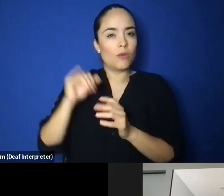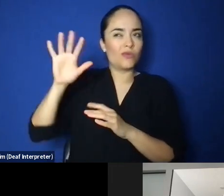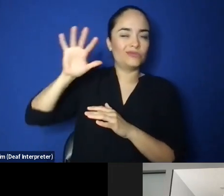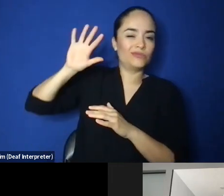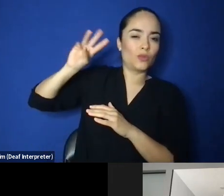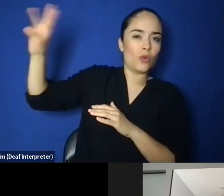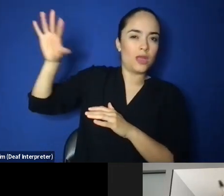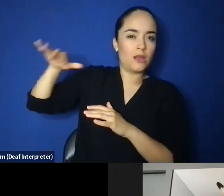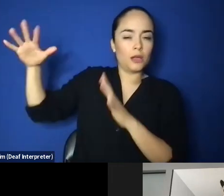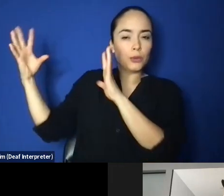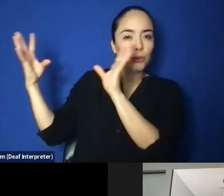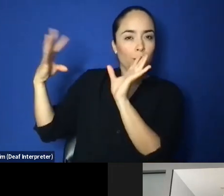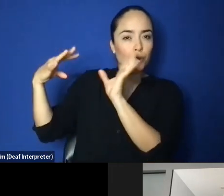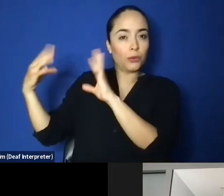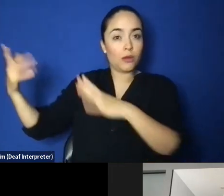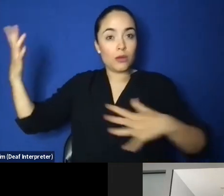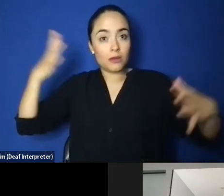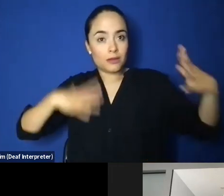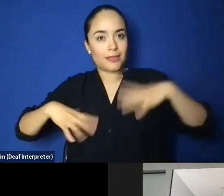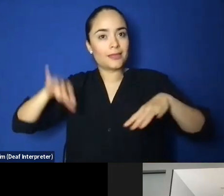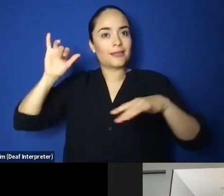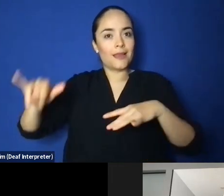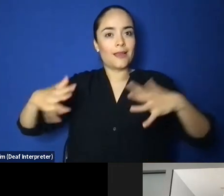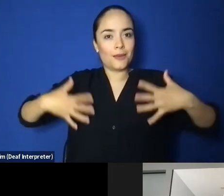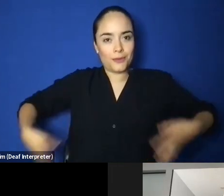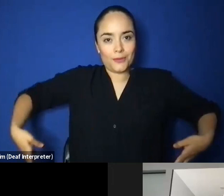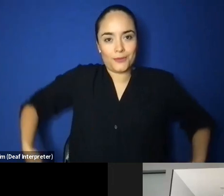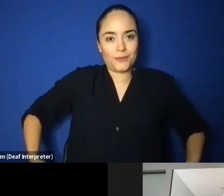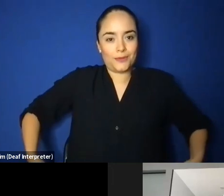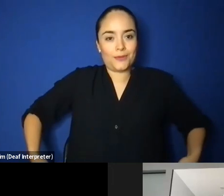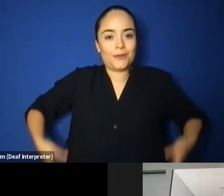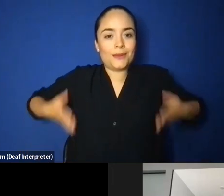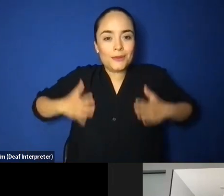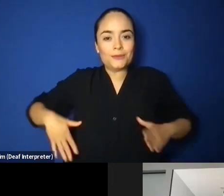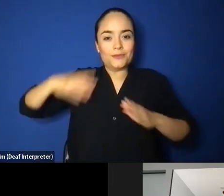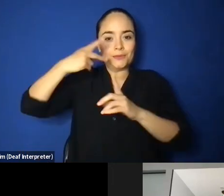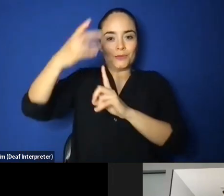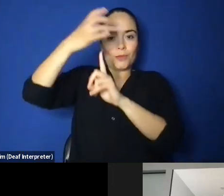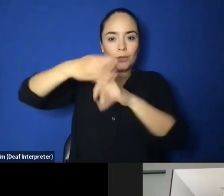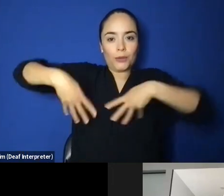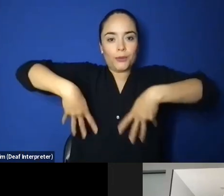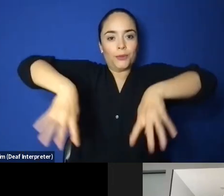It's represented in black, that color black on my outfit today, but that's standing in for that